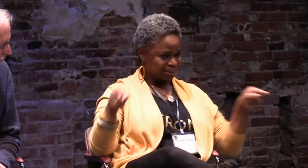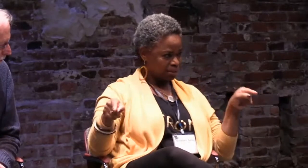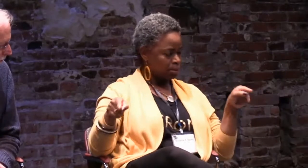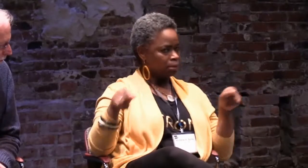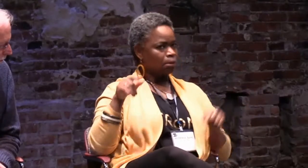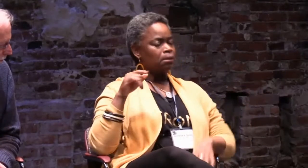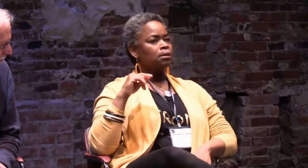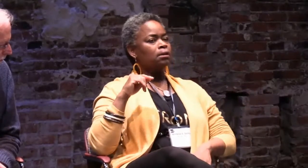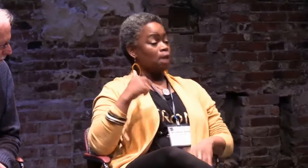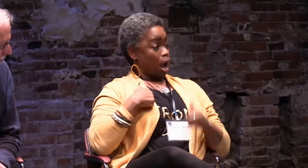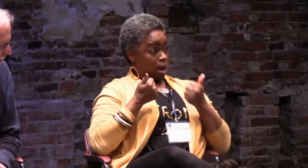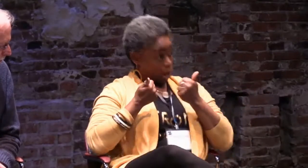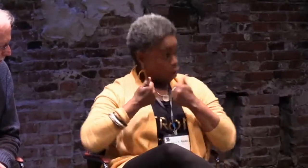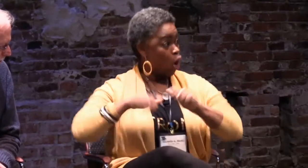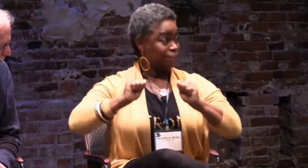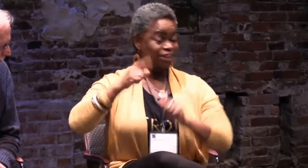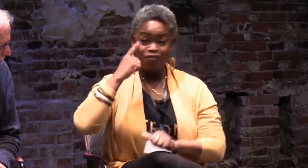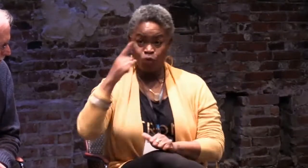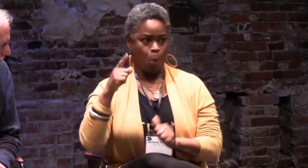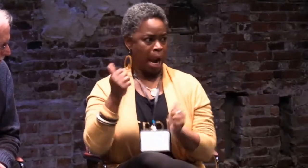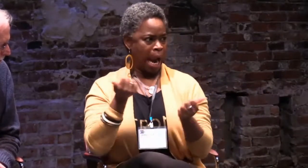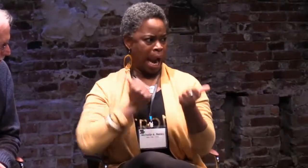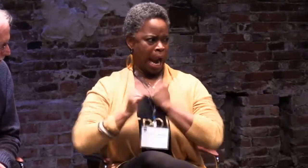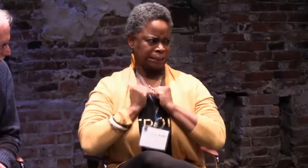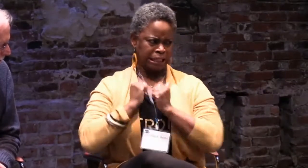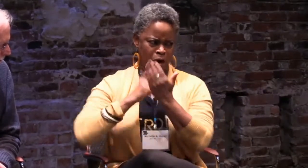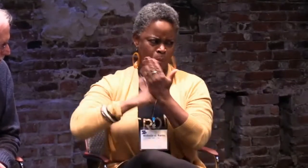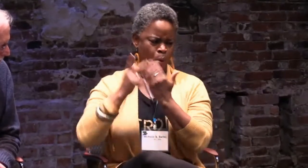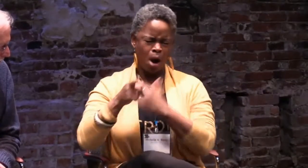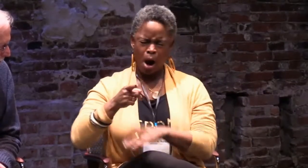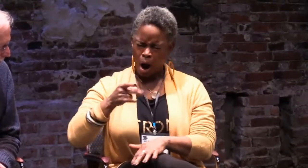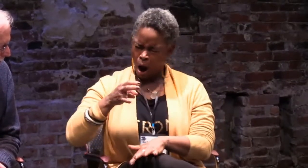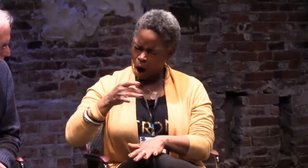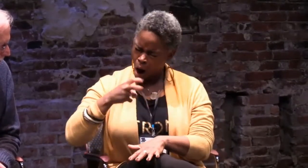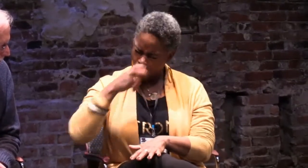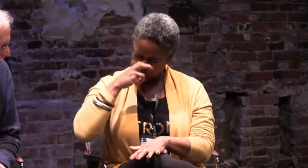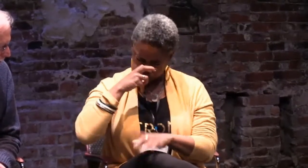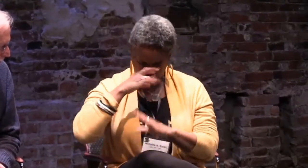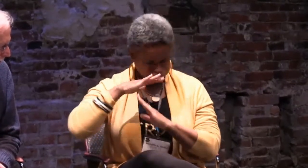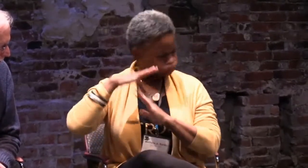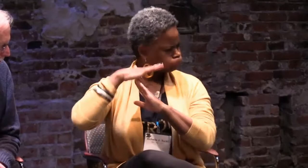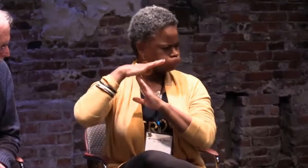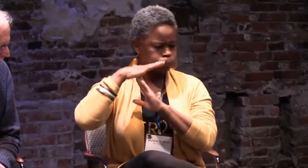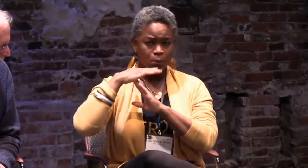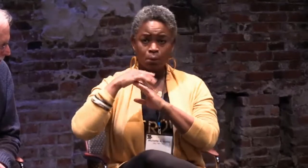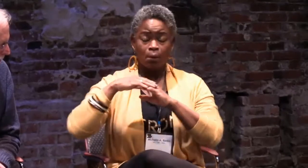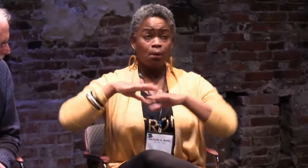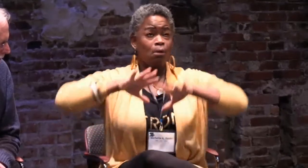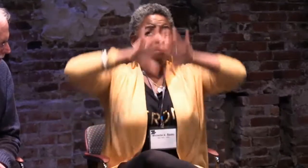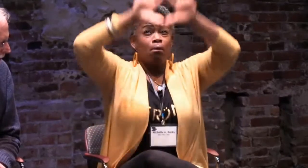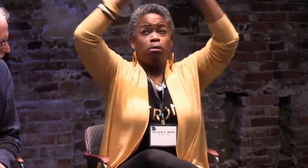which counterintuitively are two separate, different things. So I pursued the acting program.